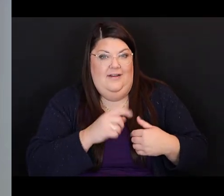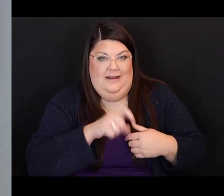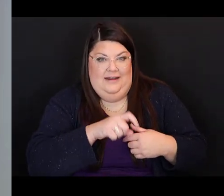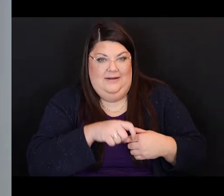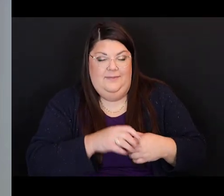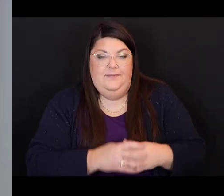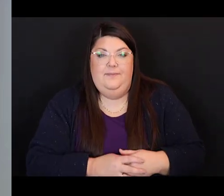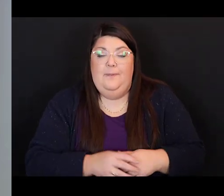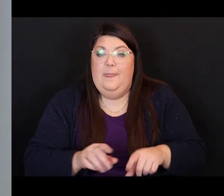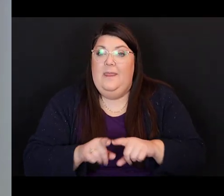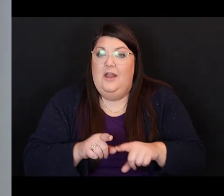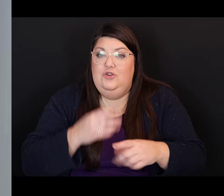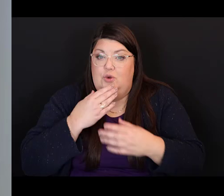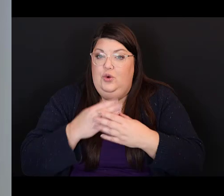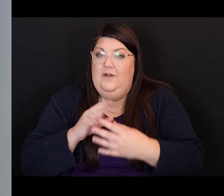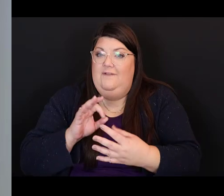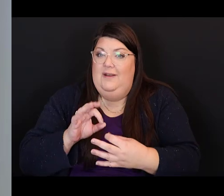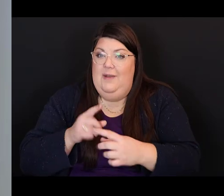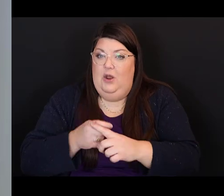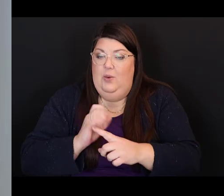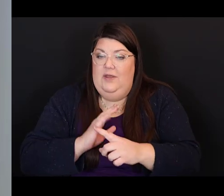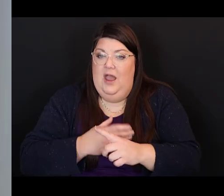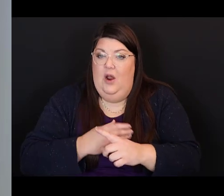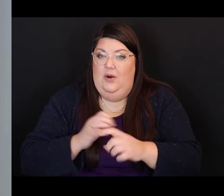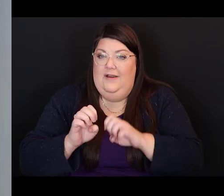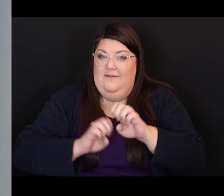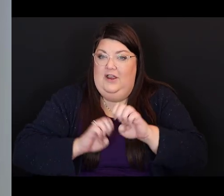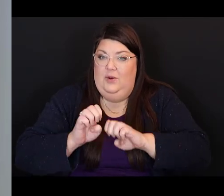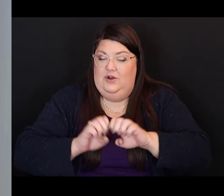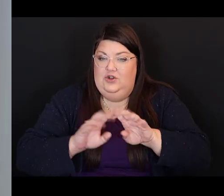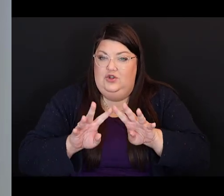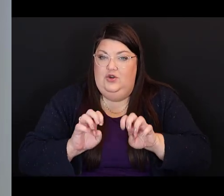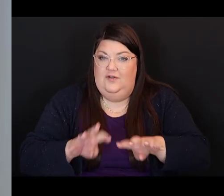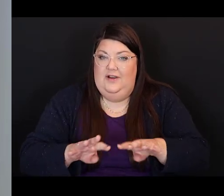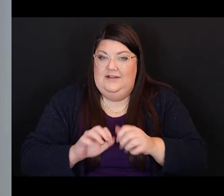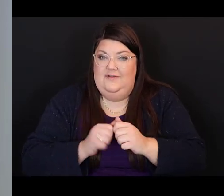We're also getting really good feedback in our evaluation surveys about how folks are